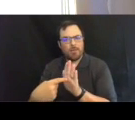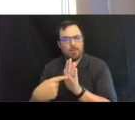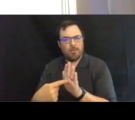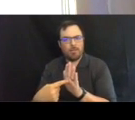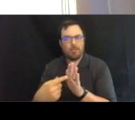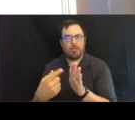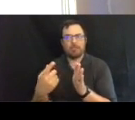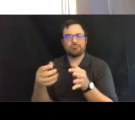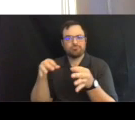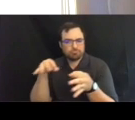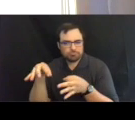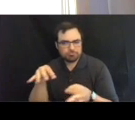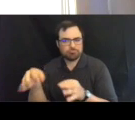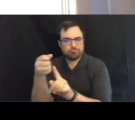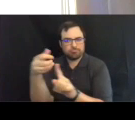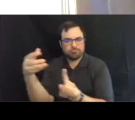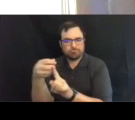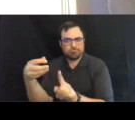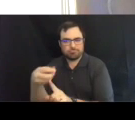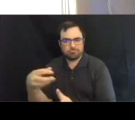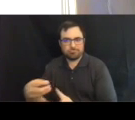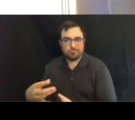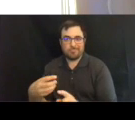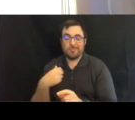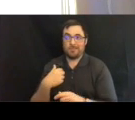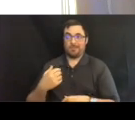therapy sessions for them ,but unfortunately that's not the way our CESA